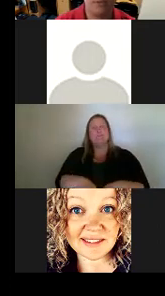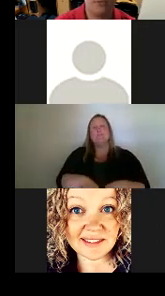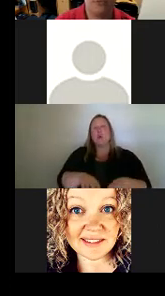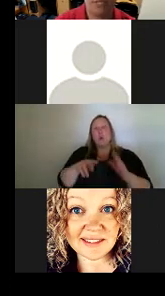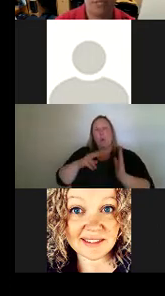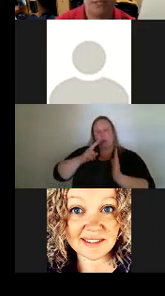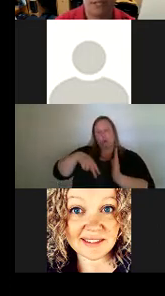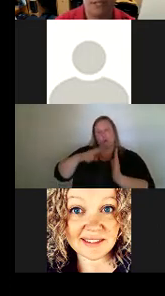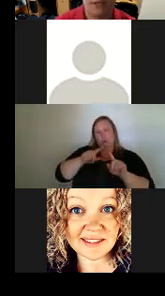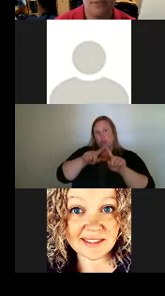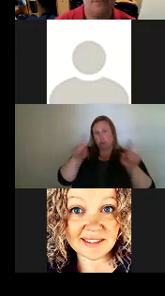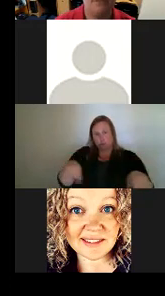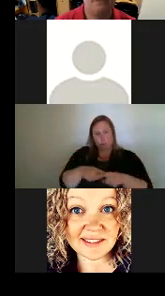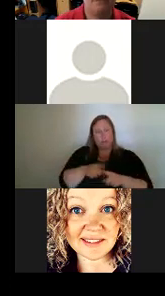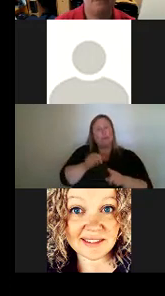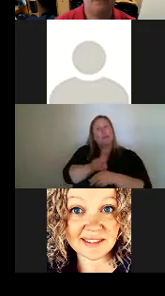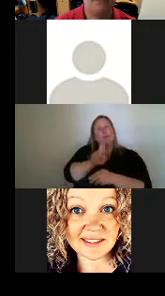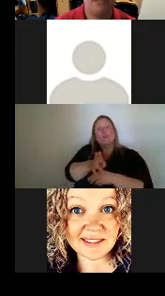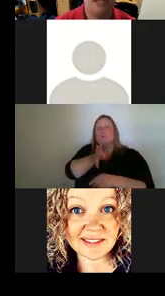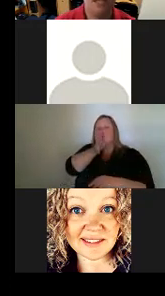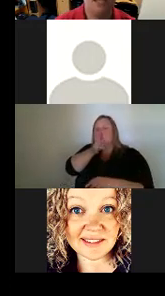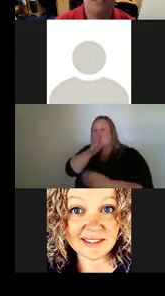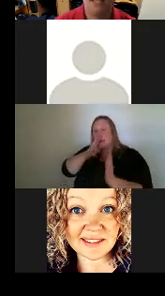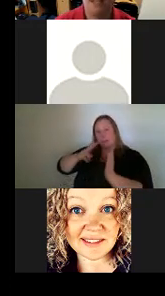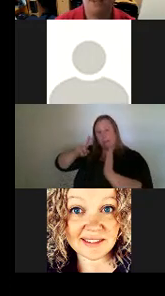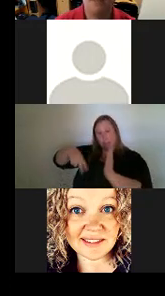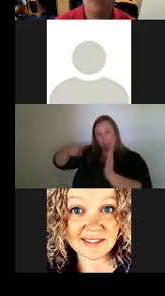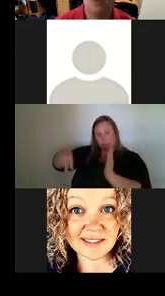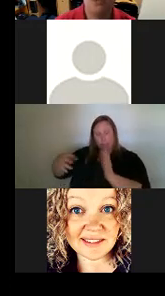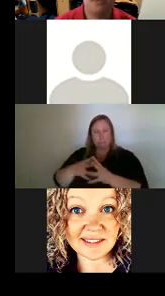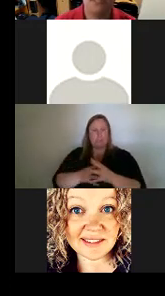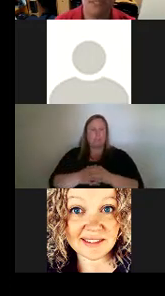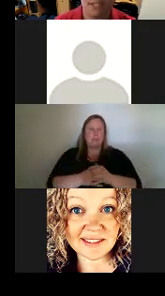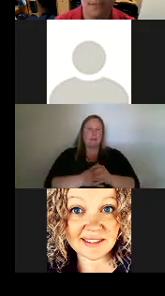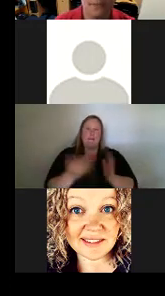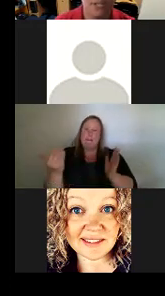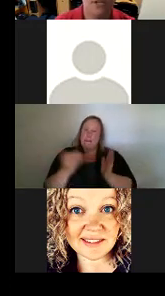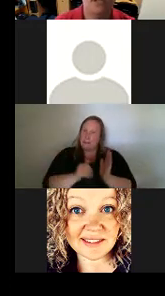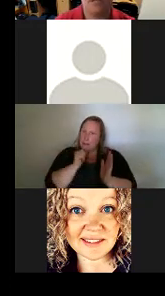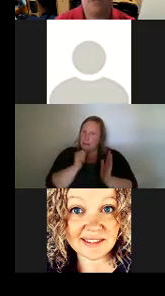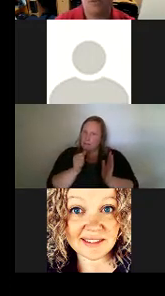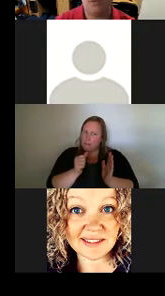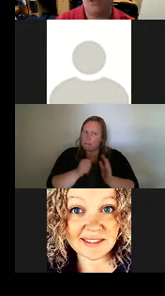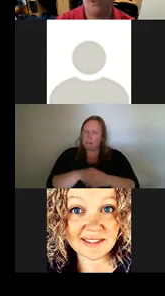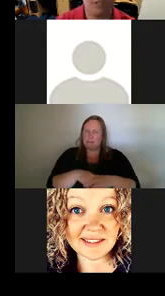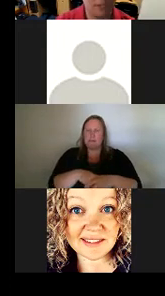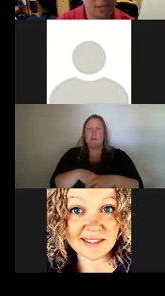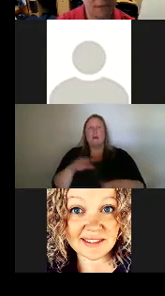USED TO READ THE TEXT OUT LOUD. I WON'T GO DEEP INTO THIS, BUT OCR ALONE DOES NOT FIX